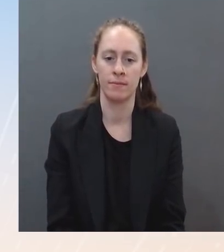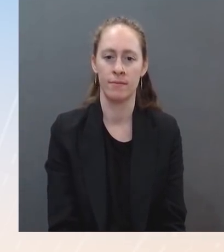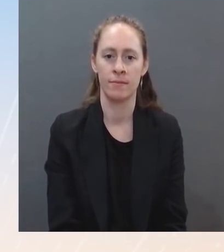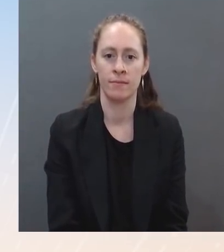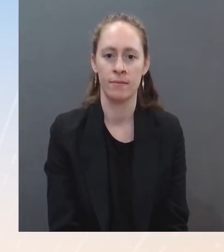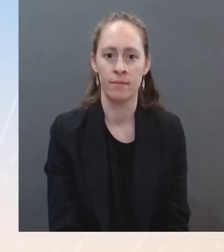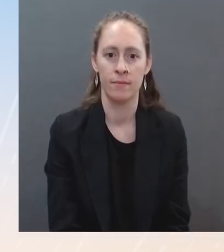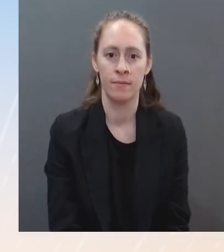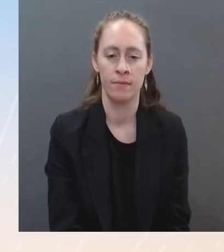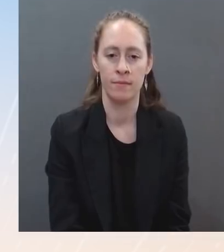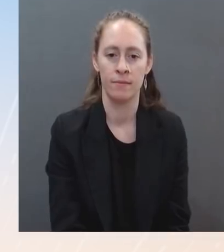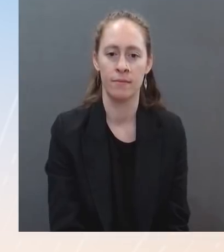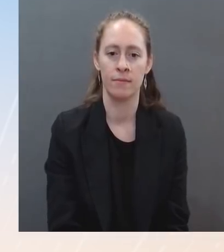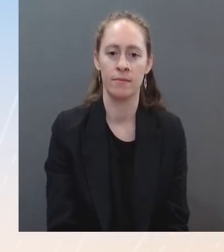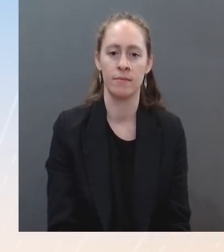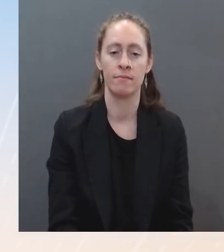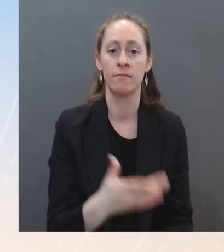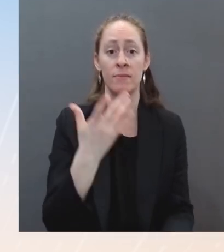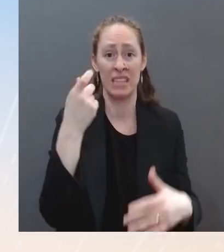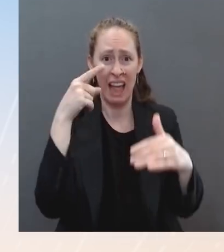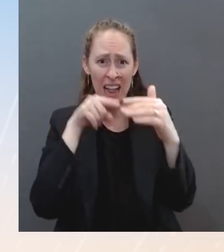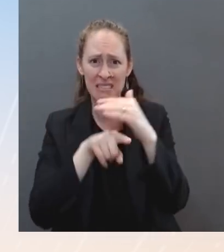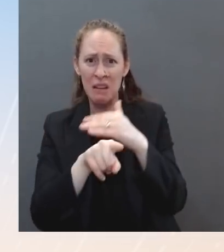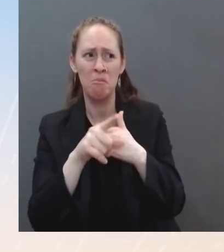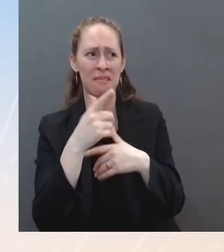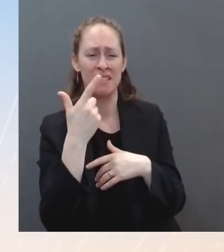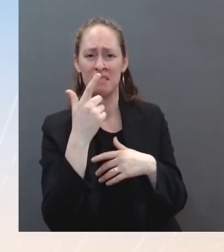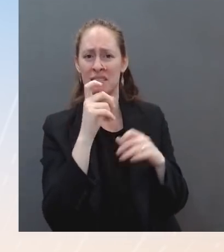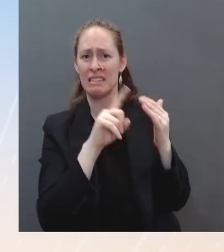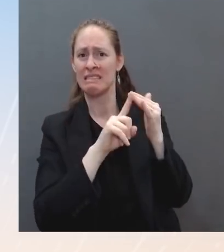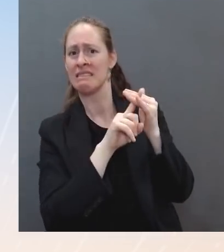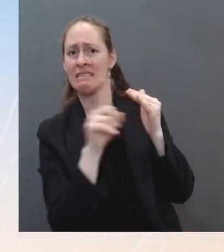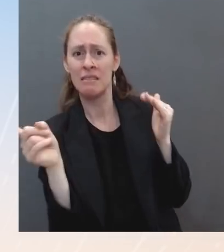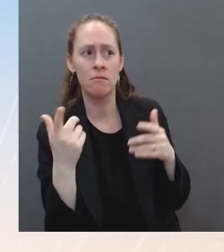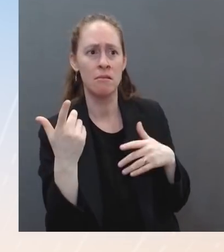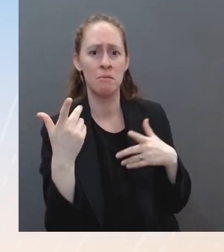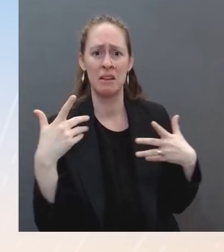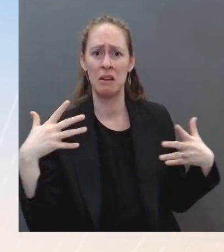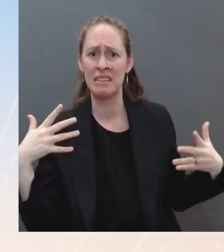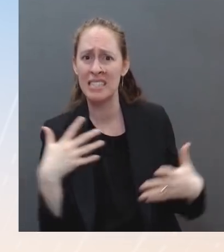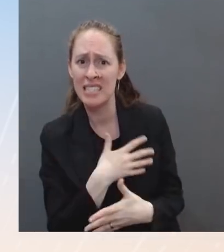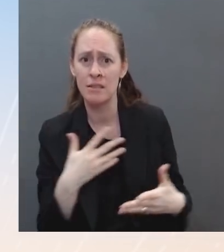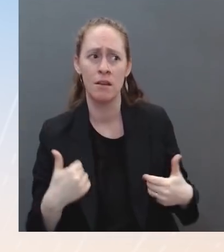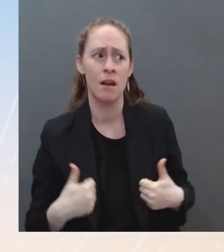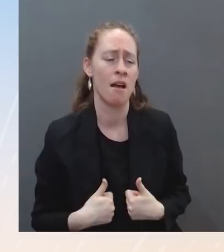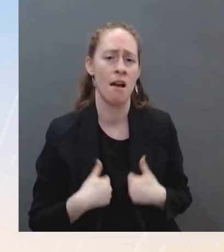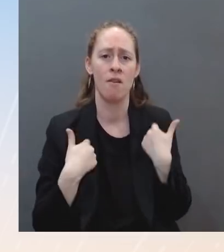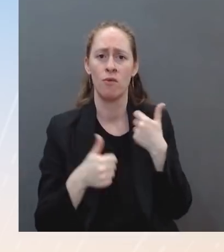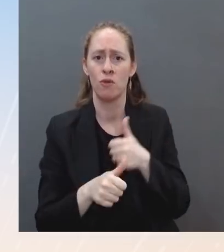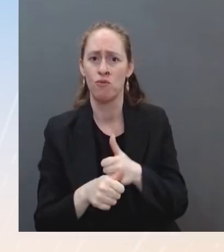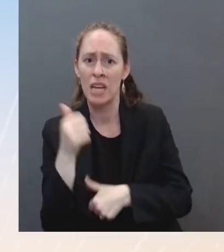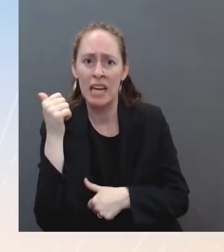on a protected ground. And so, asylum and other legal migration pathways should remain available to those seeking protection.